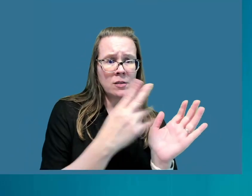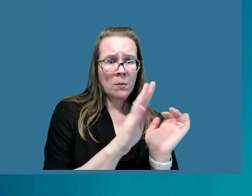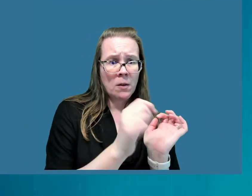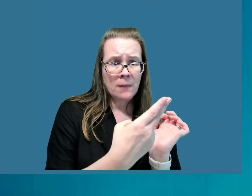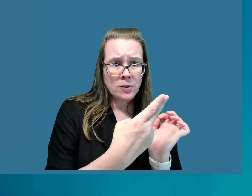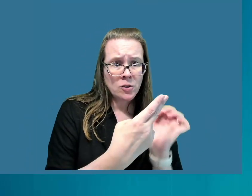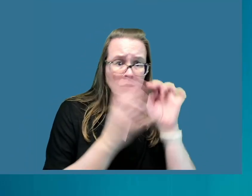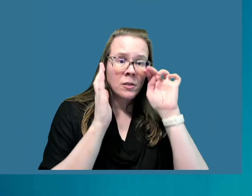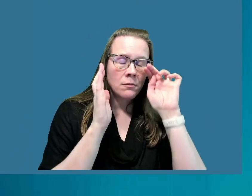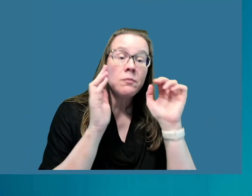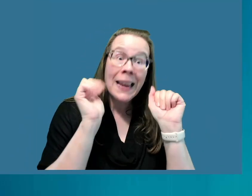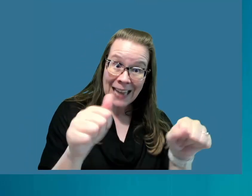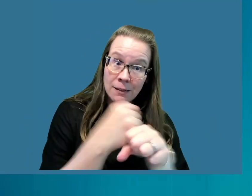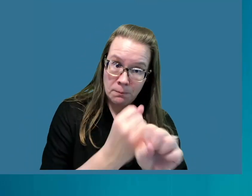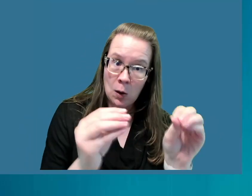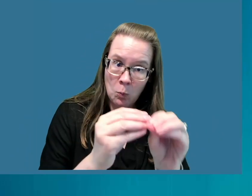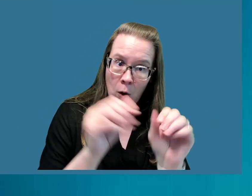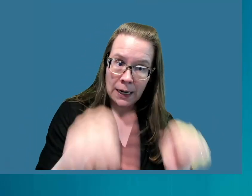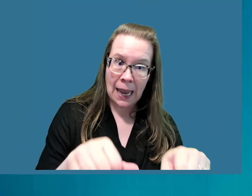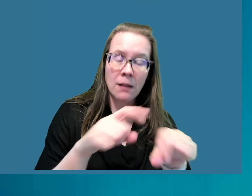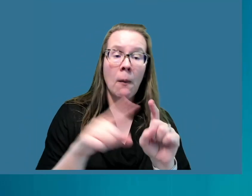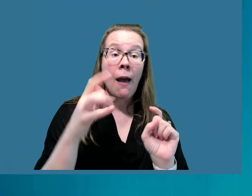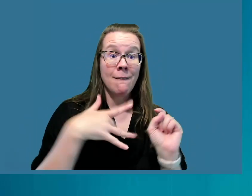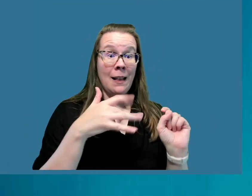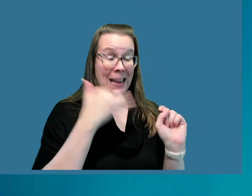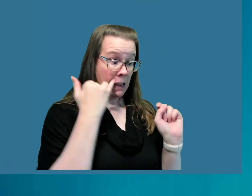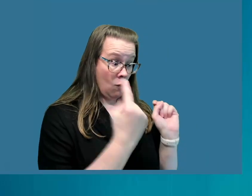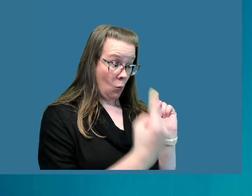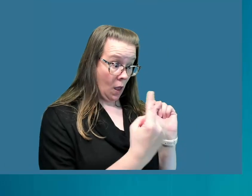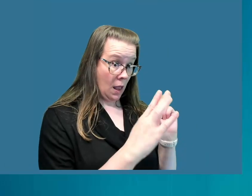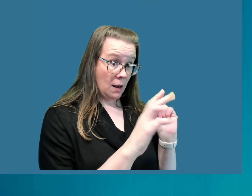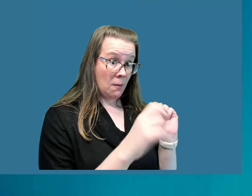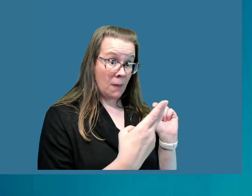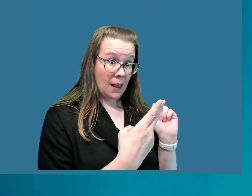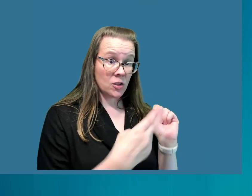double batch of sugar cookies wastes less of that icing. In general 2 lbs will be a little